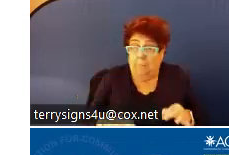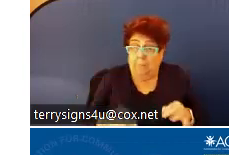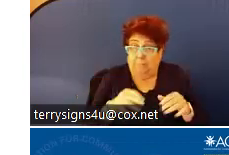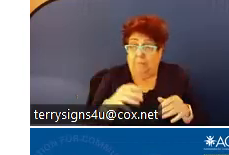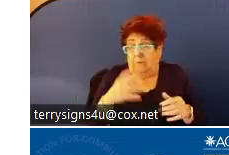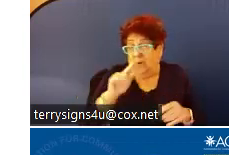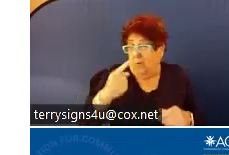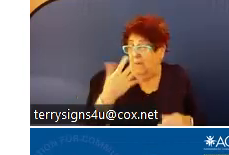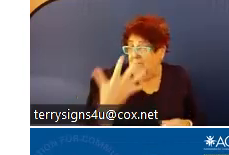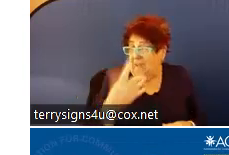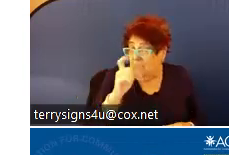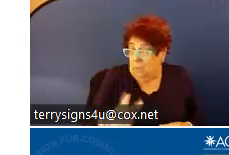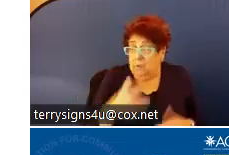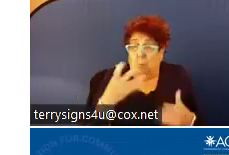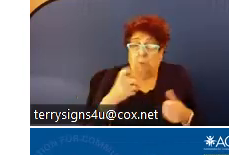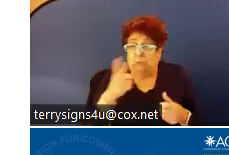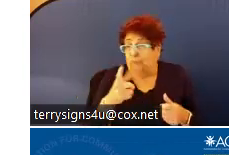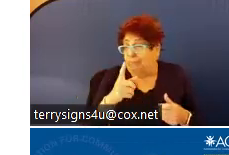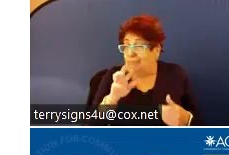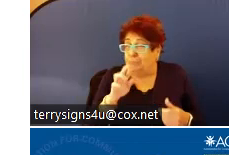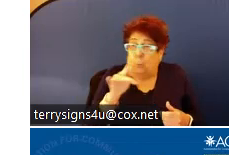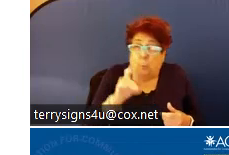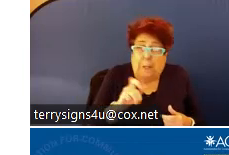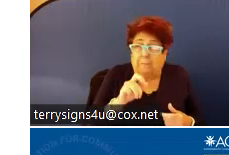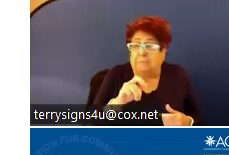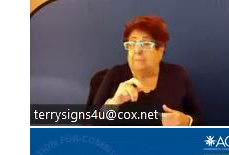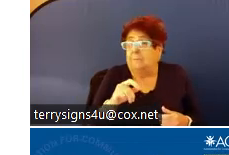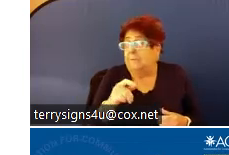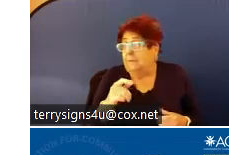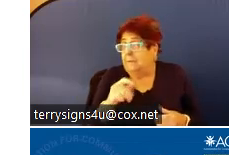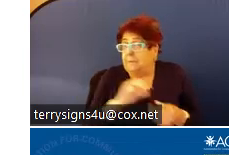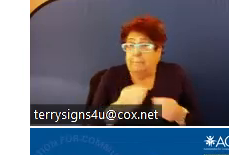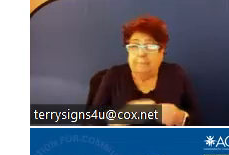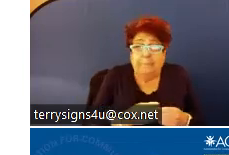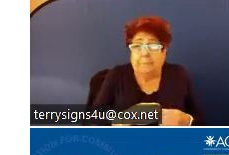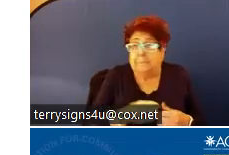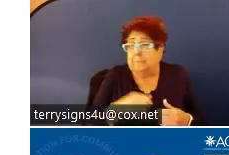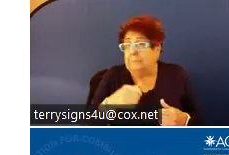the webinar and -- rate -- and tell us about the future partnerships you are considering.